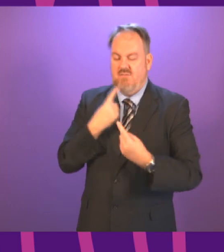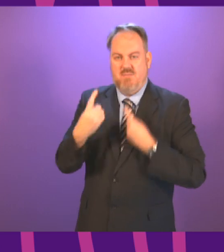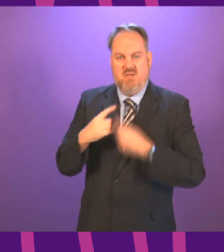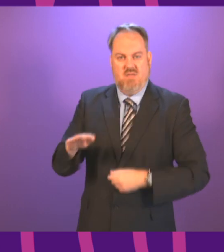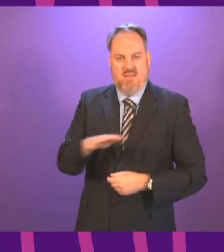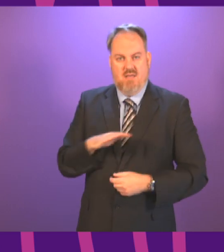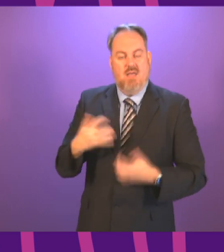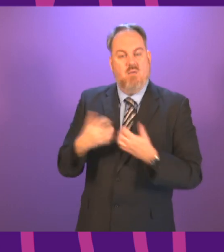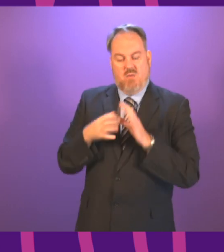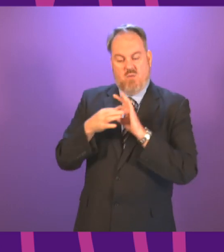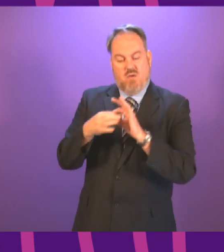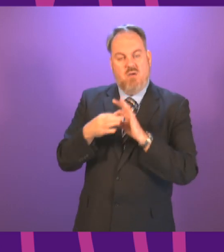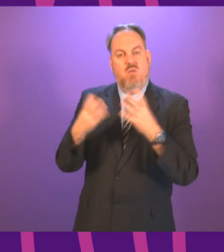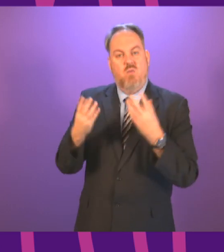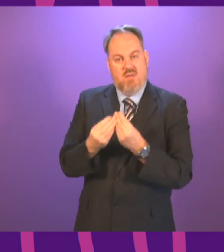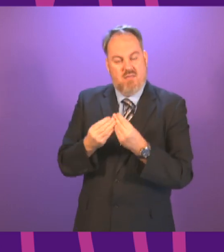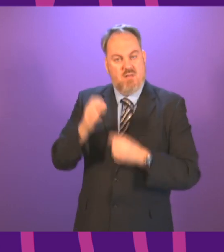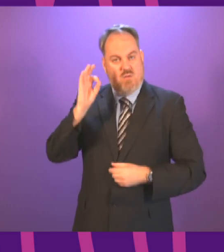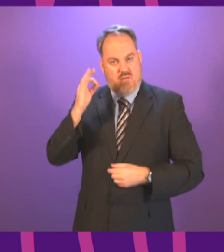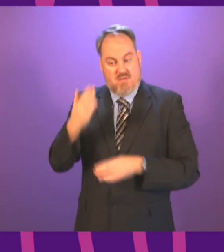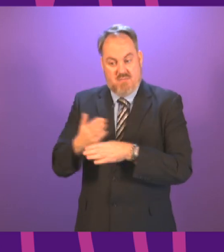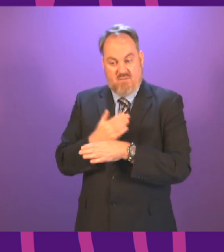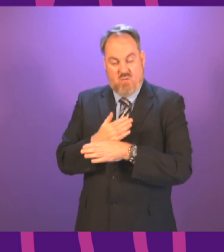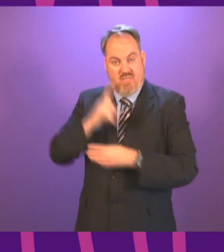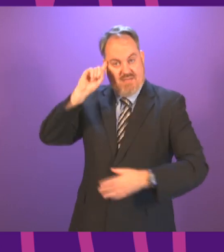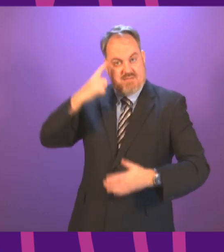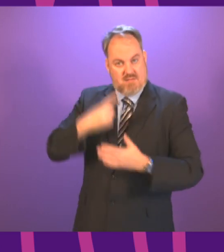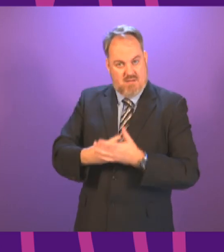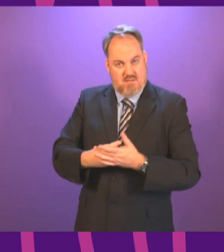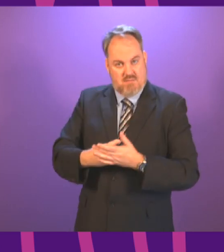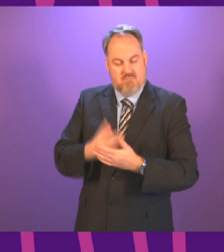makes clear our commitment to engage with local authority partners prior to making decisions.